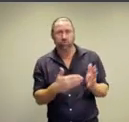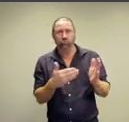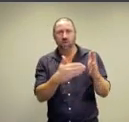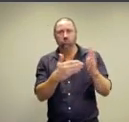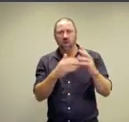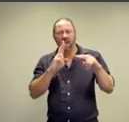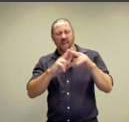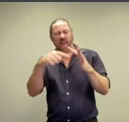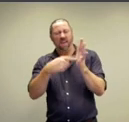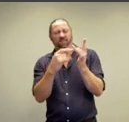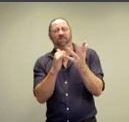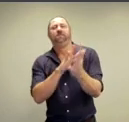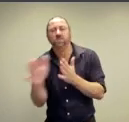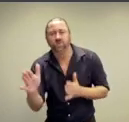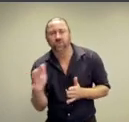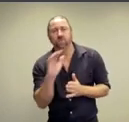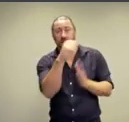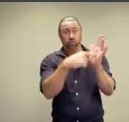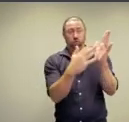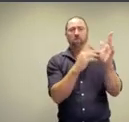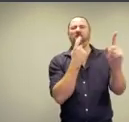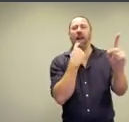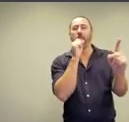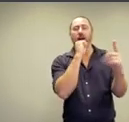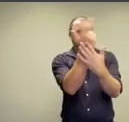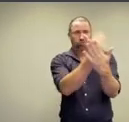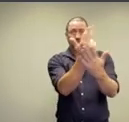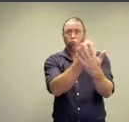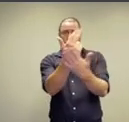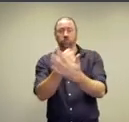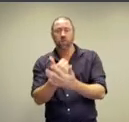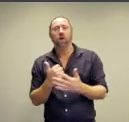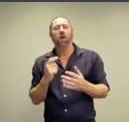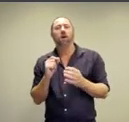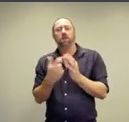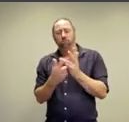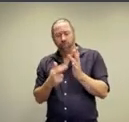were added to the long list of fetish items that Tom featured in his drawings.